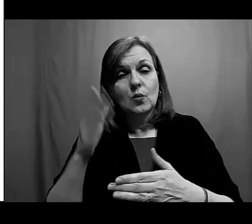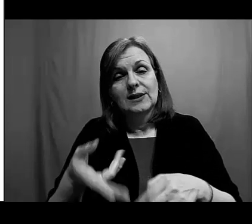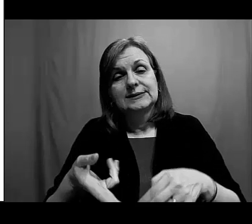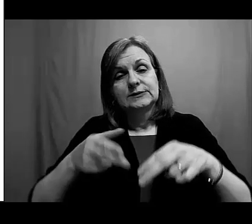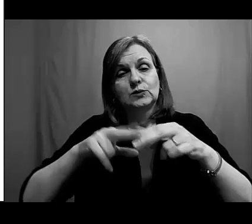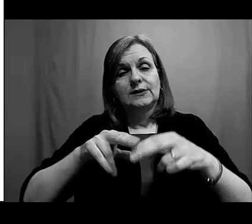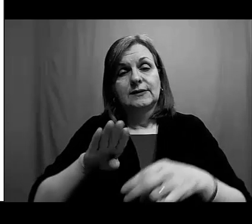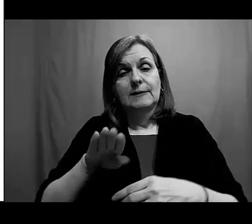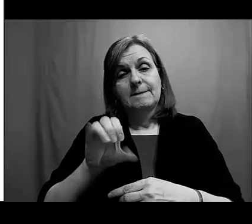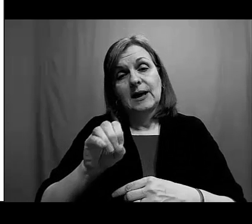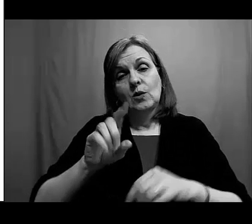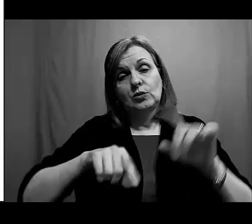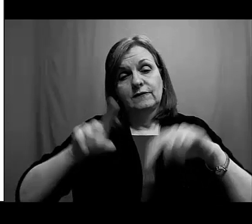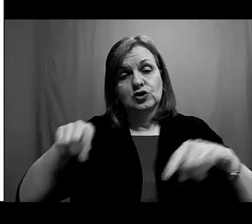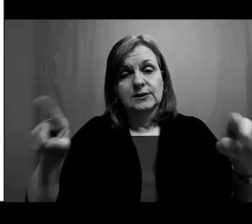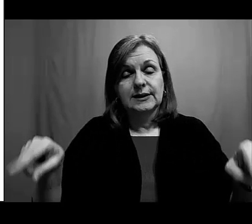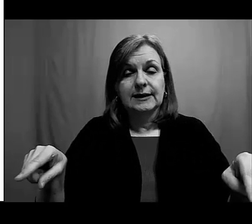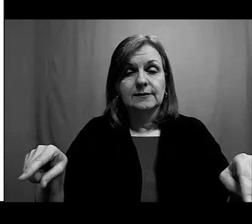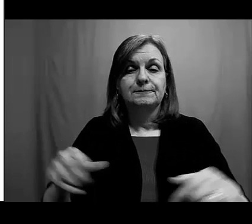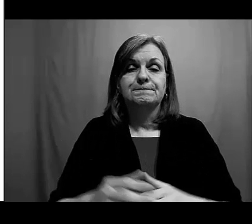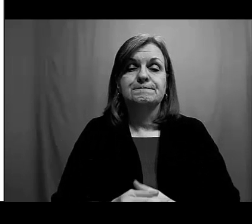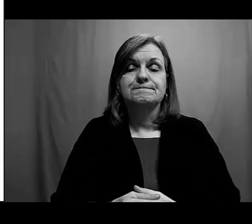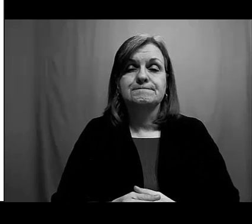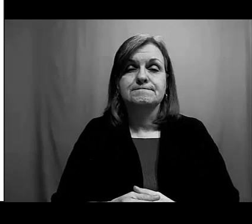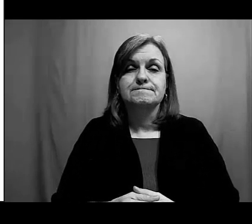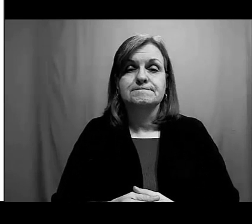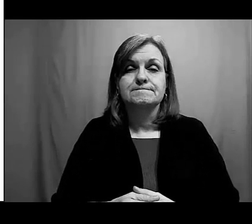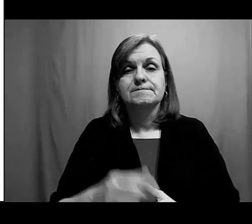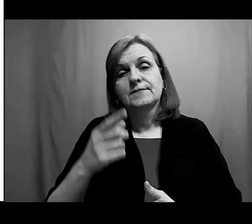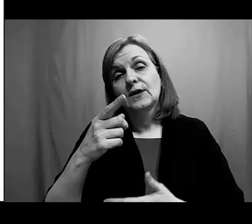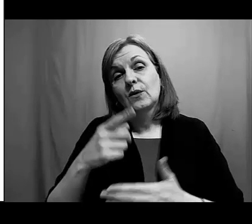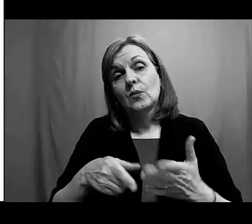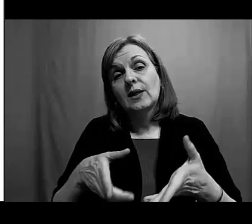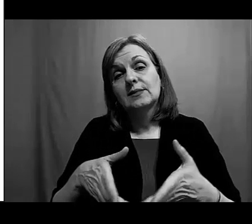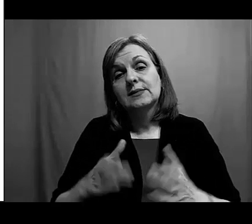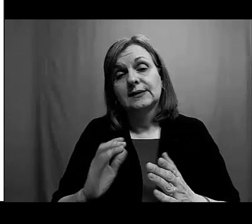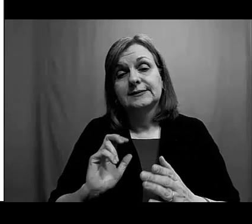what can increase the biodiversity - what's going to keep us on track - what is going to allow us to